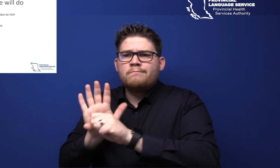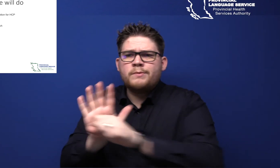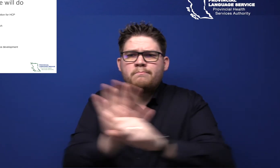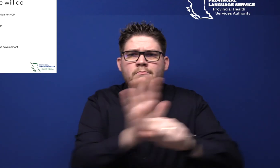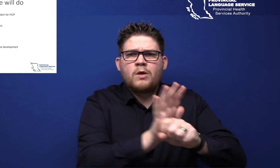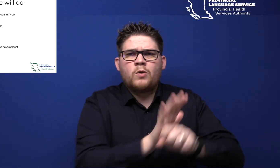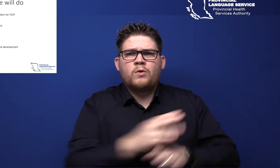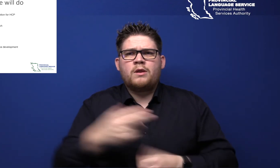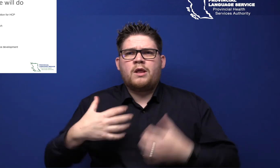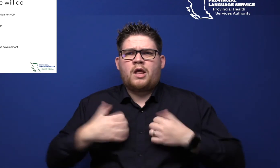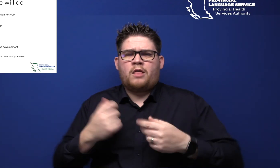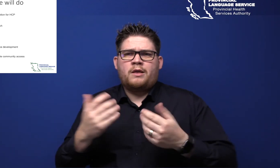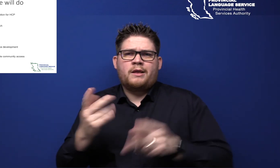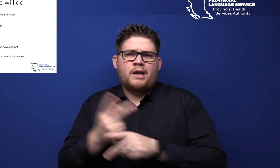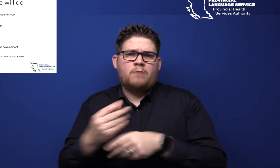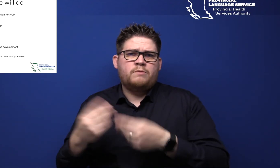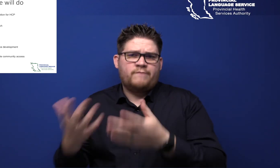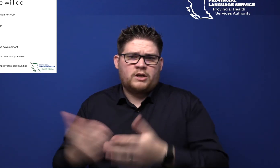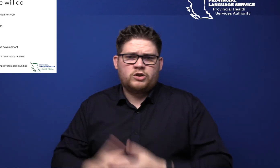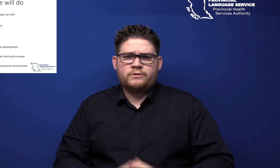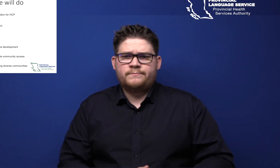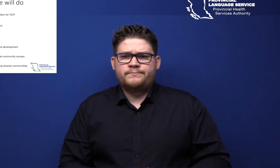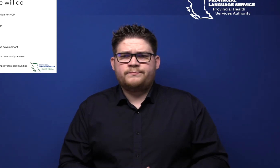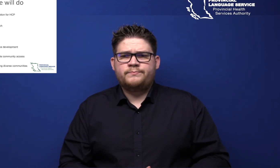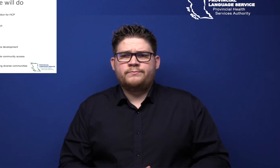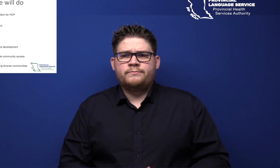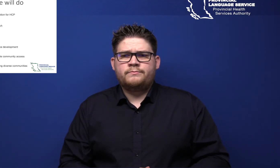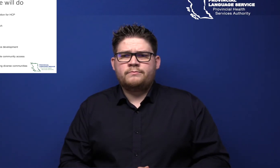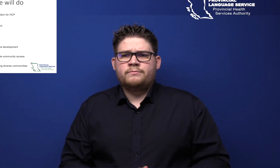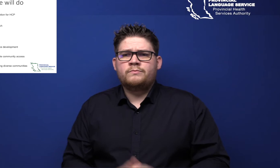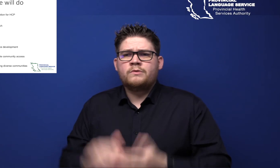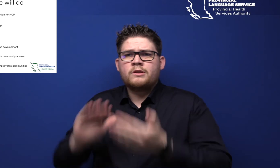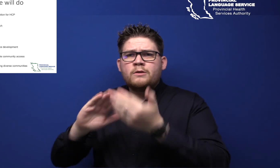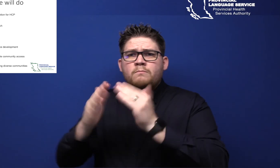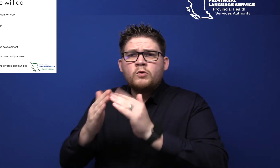FOR EDUCATION AND PROMOTION TO HEALTH CARE PROVIDERS.